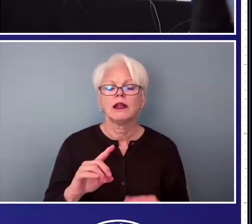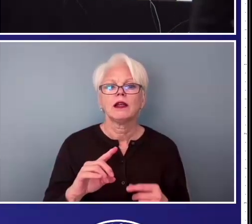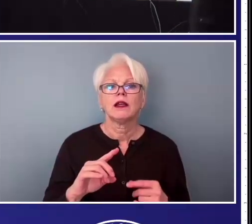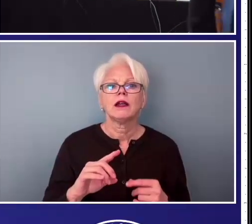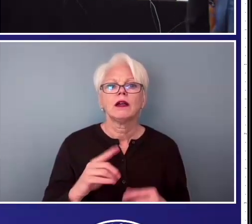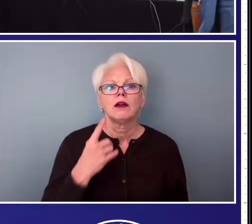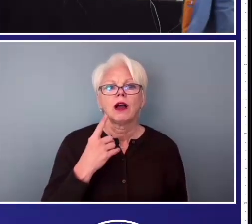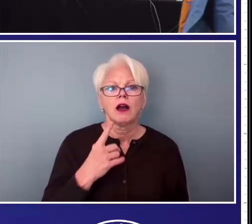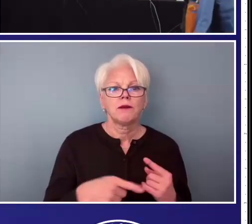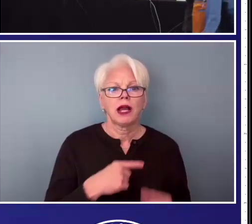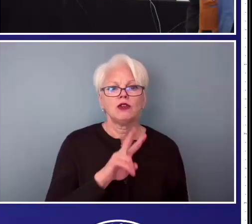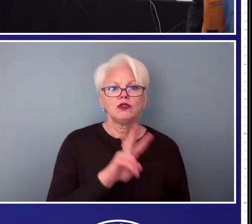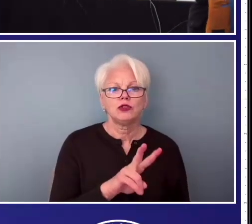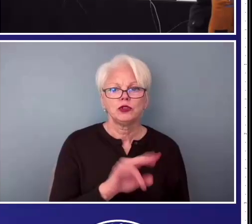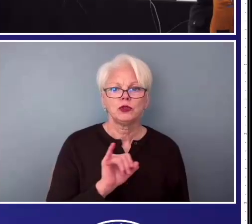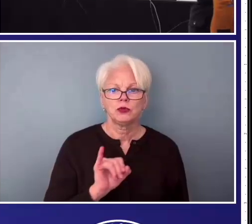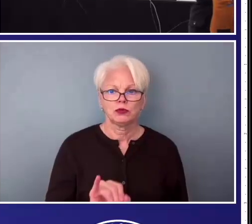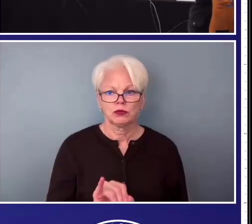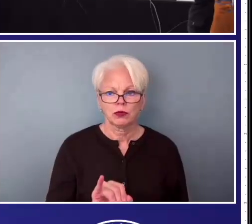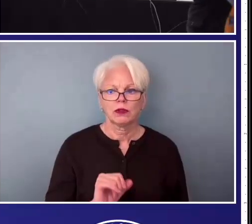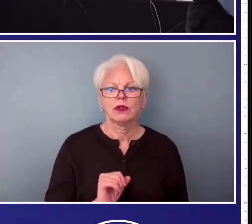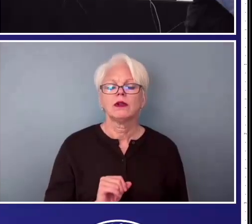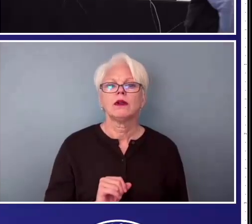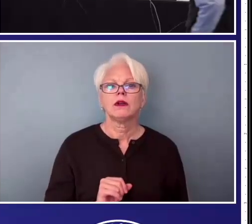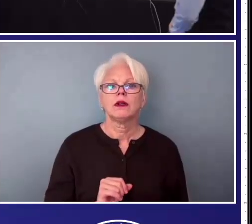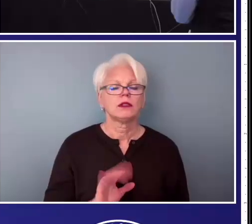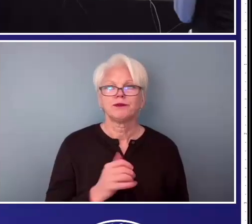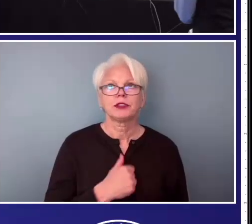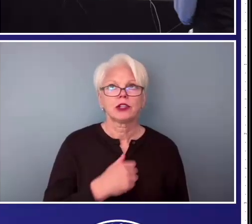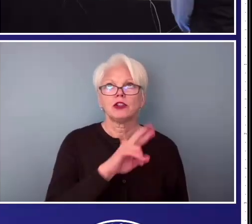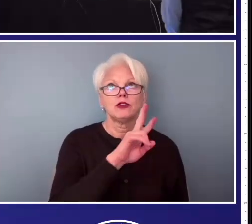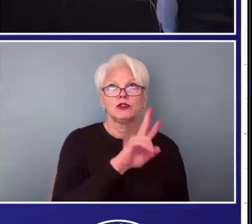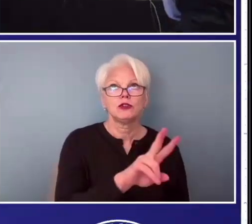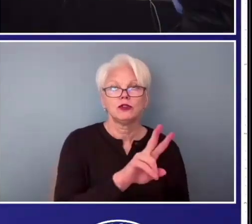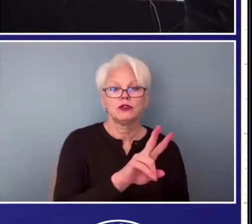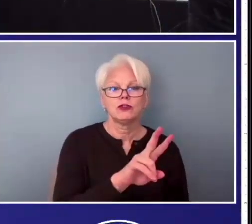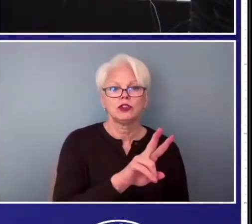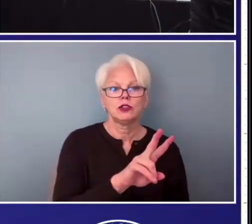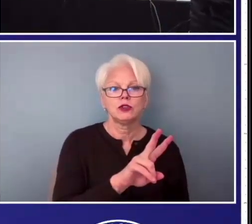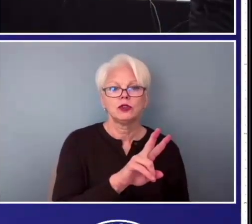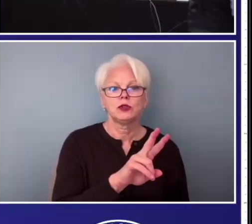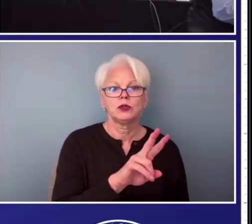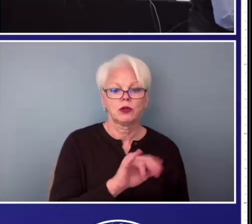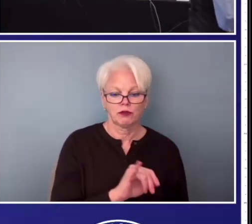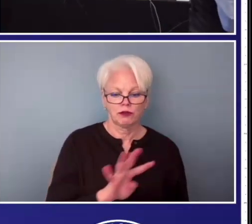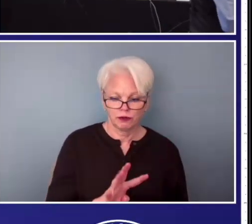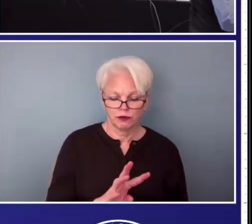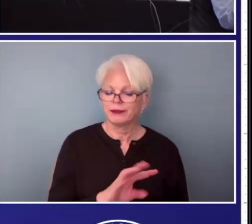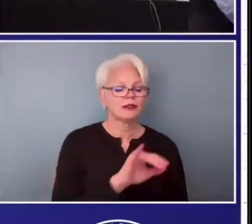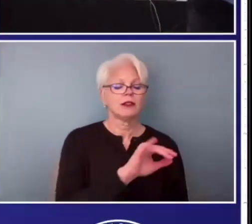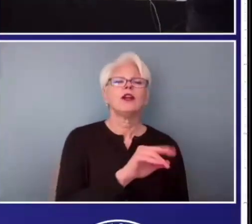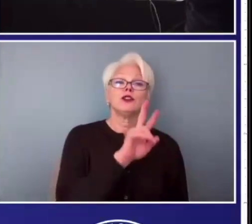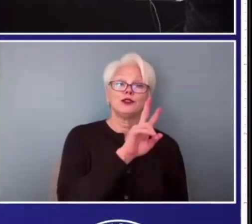one. Sorry, (2) Romanette four to add in